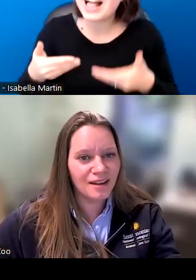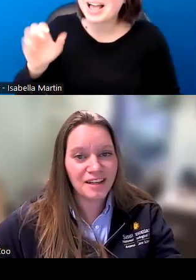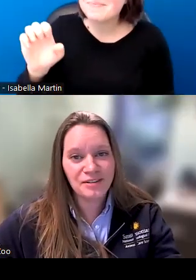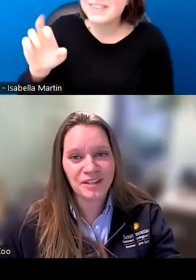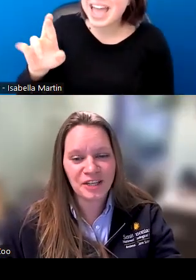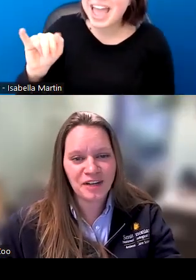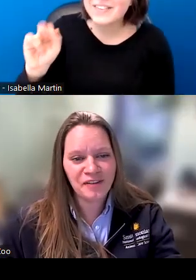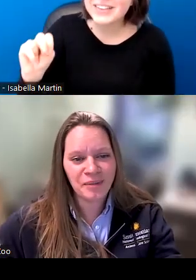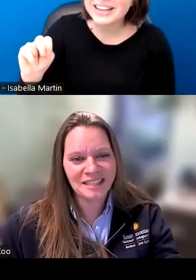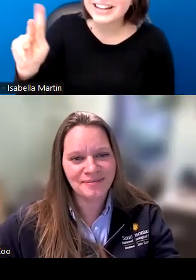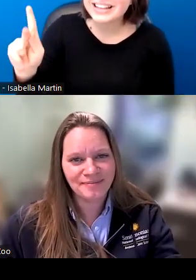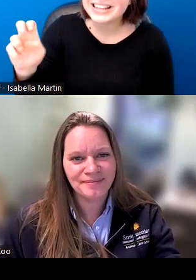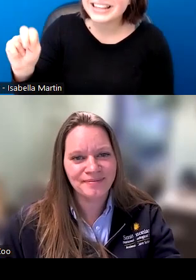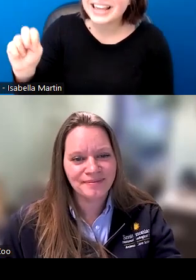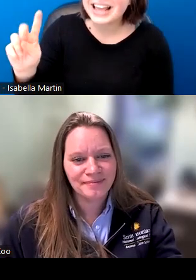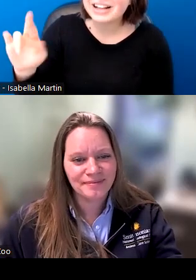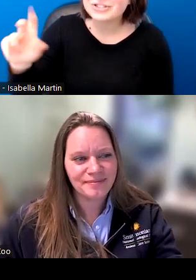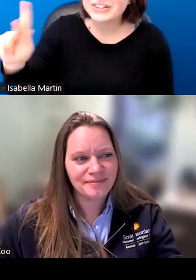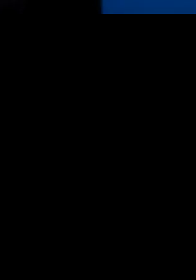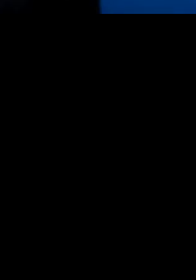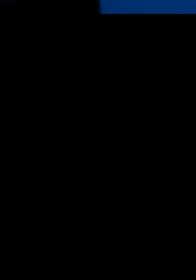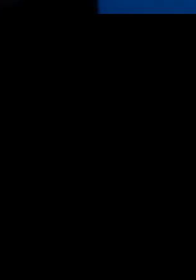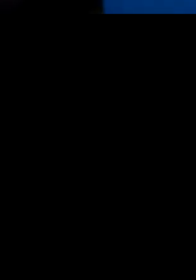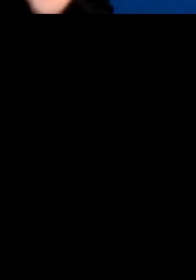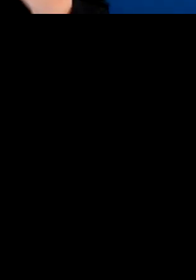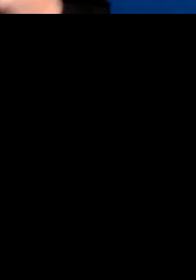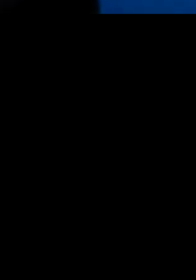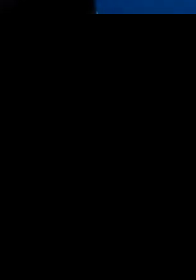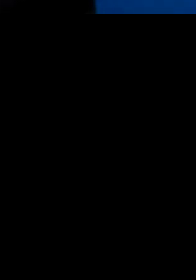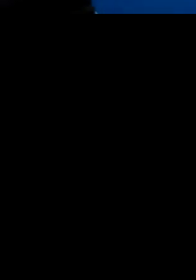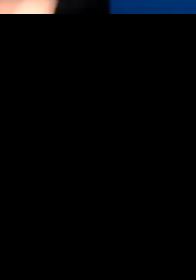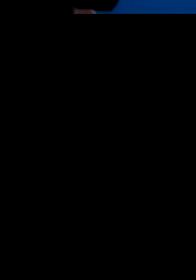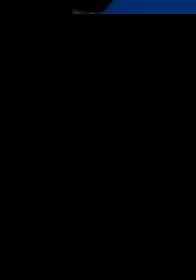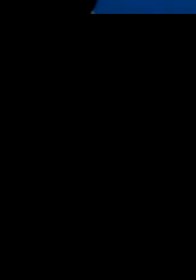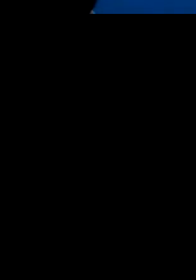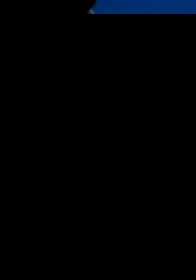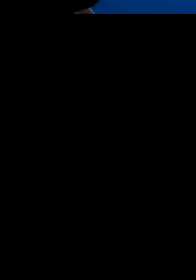Erin: Hello, Thank you for having me. >>Shellie: Why don't you start by telling us what it is you do at the National